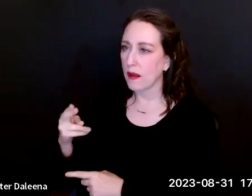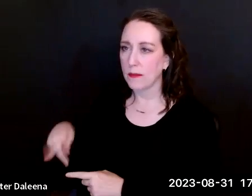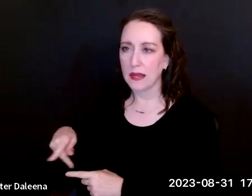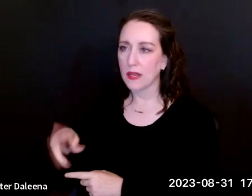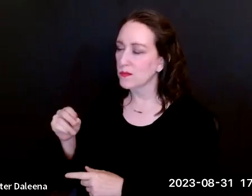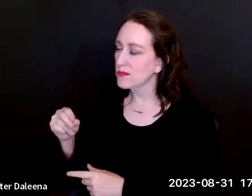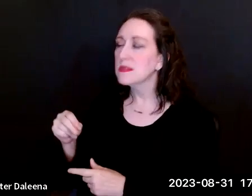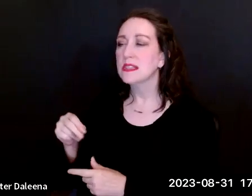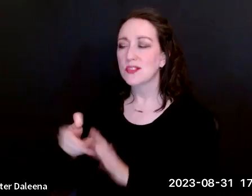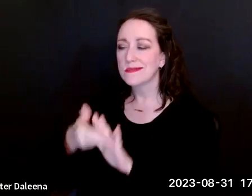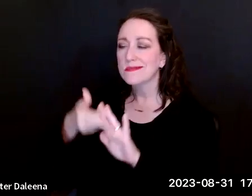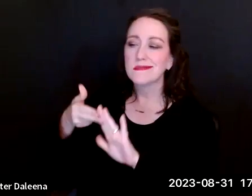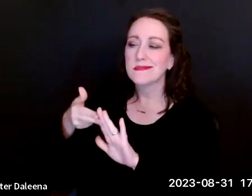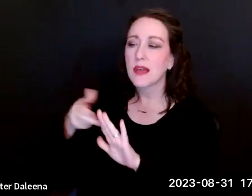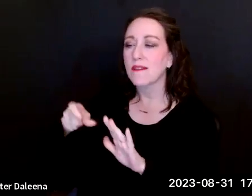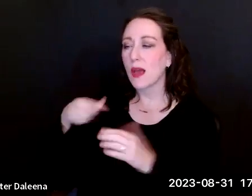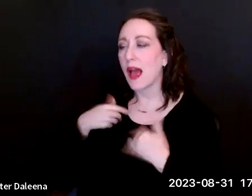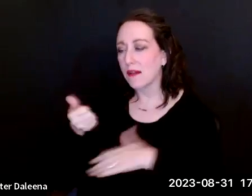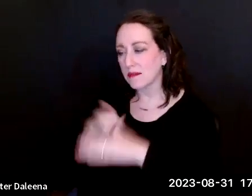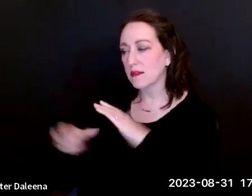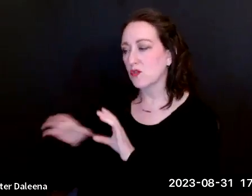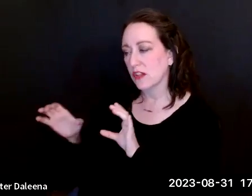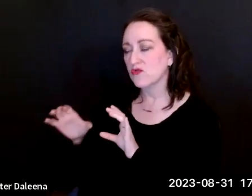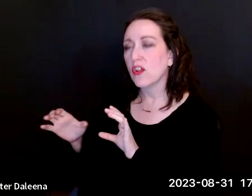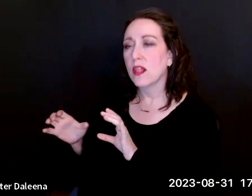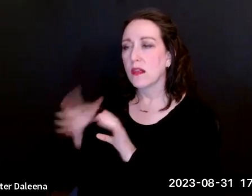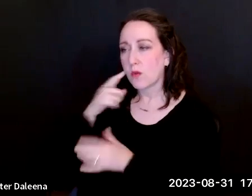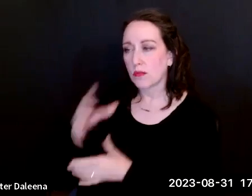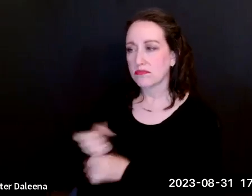really just a designation you have to have an underlying credential to get it so before you